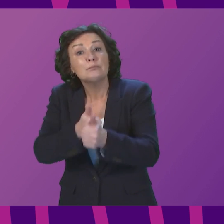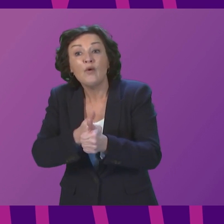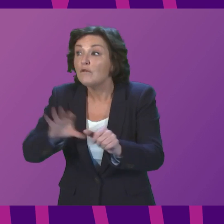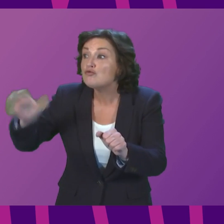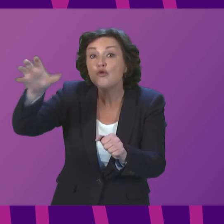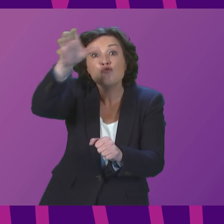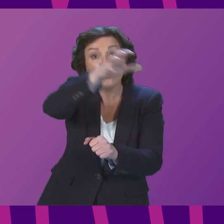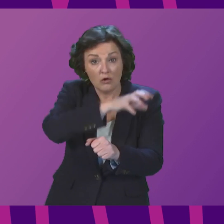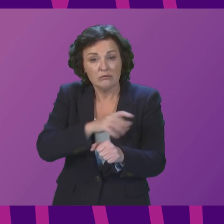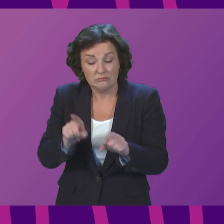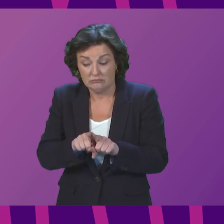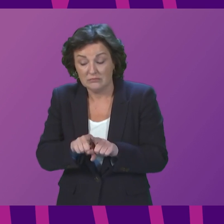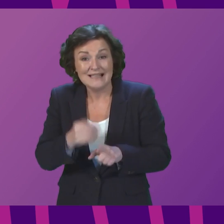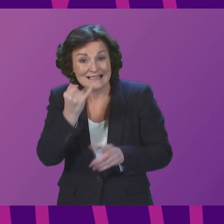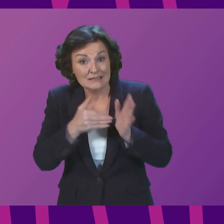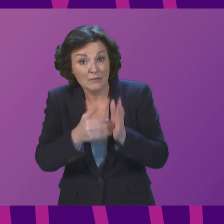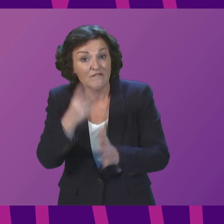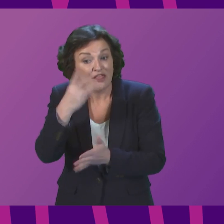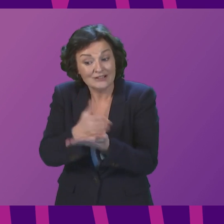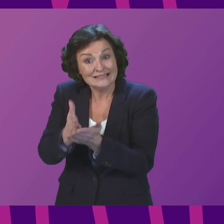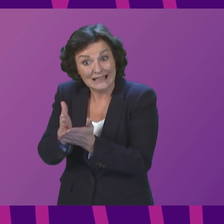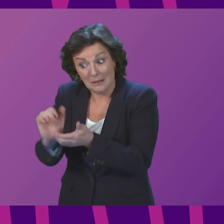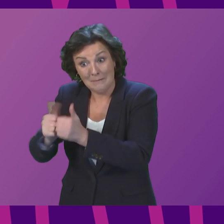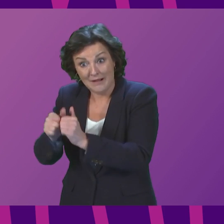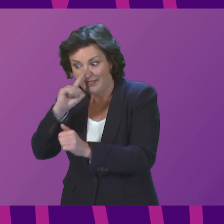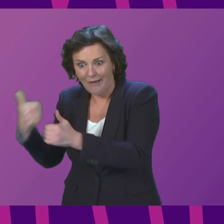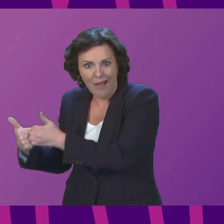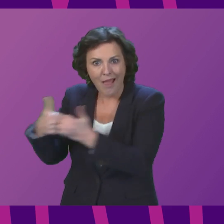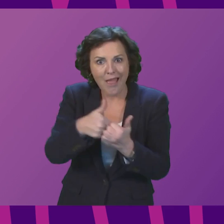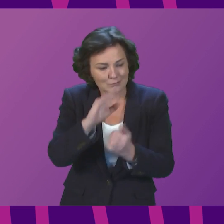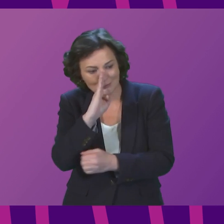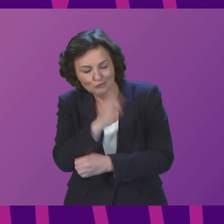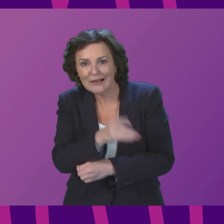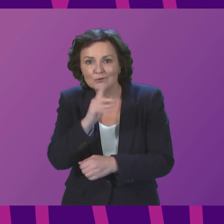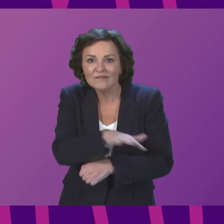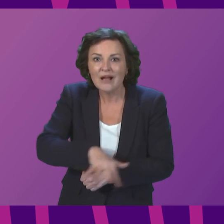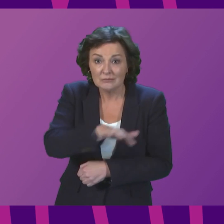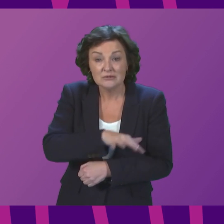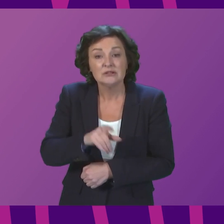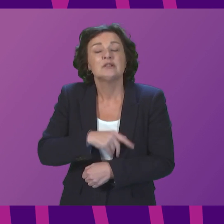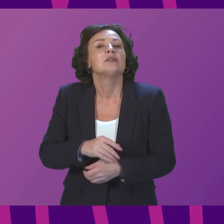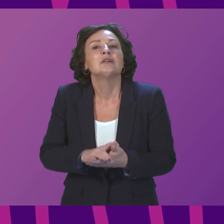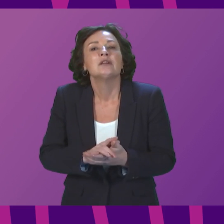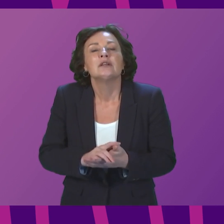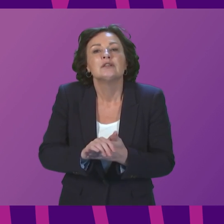Third sector partners will receive £6 million so that they can give direct support to low-income families, and £25 million of flexible funding will be available to local authorities to